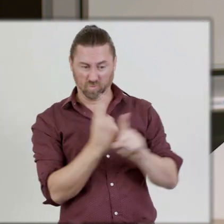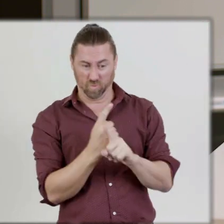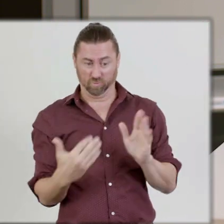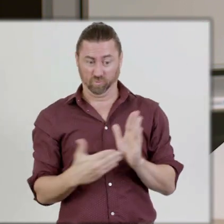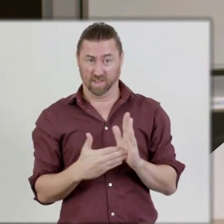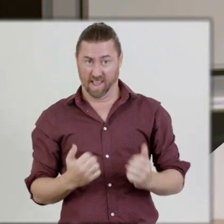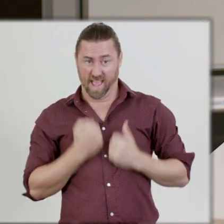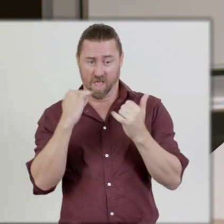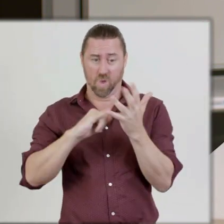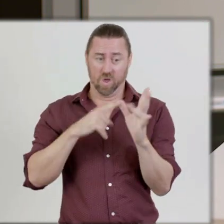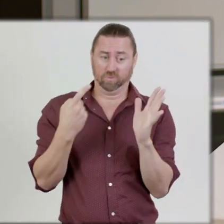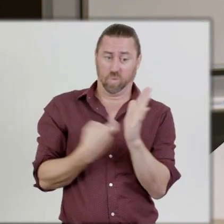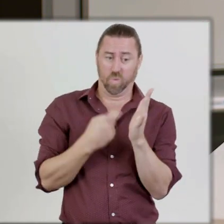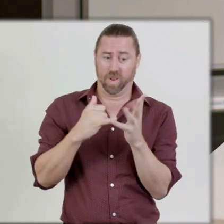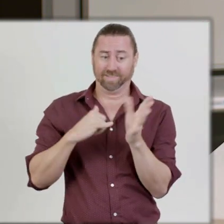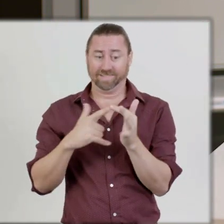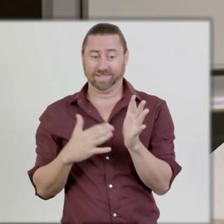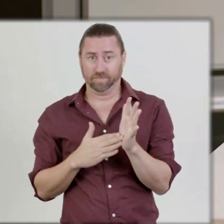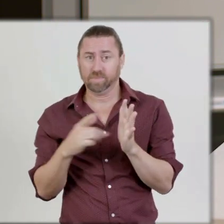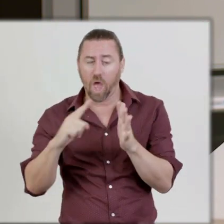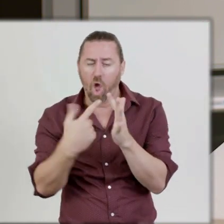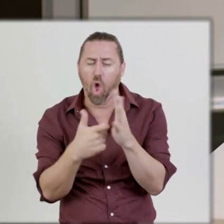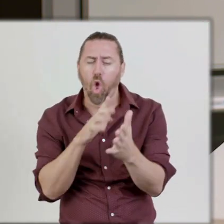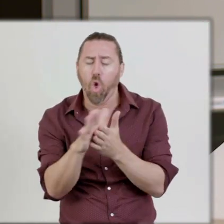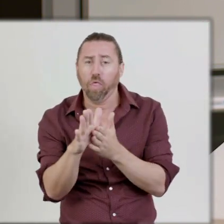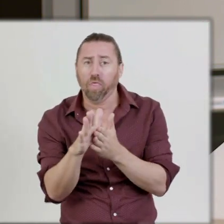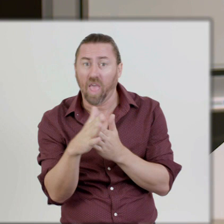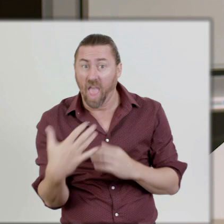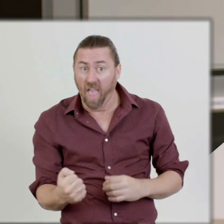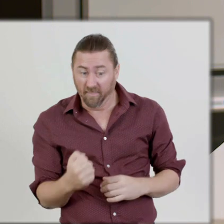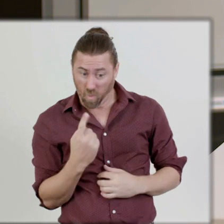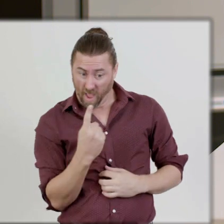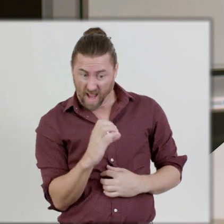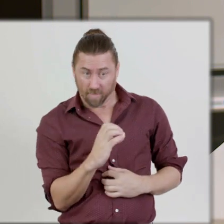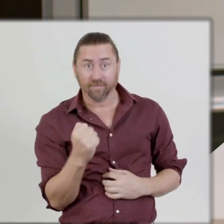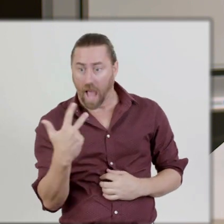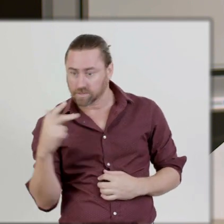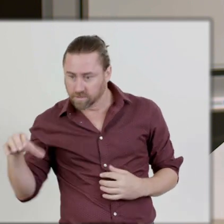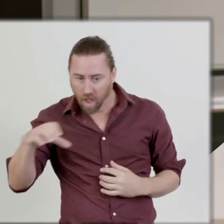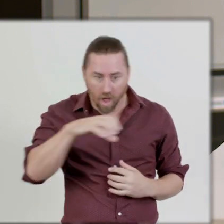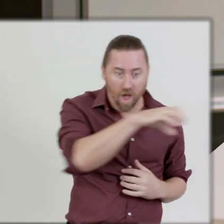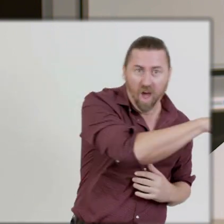Our planet Earth is one of eight planets that move around, or orbit, the sun, and that's why it's called a solar system.